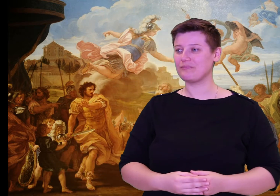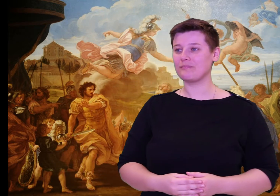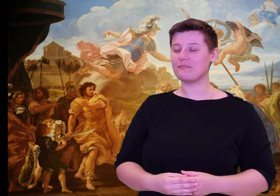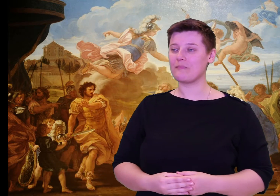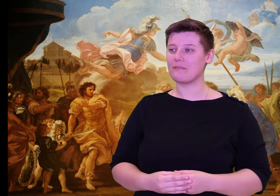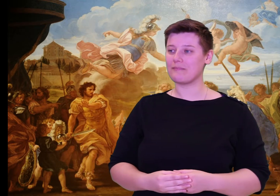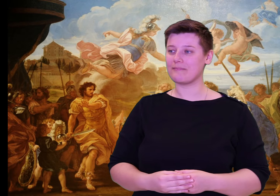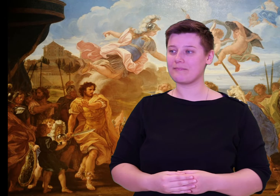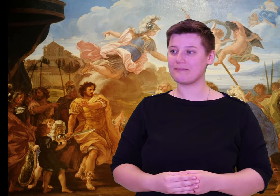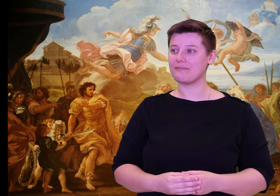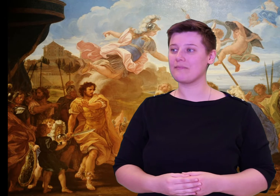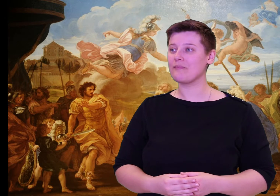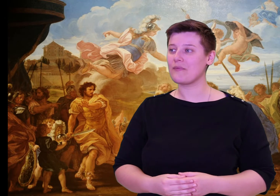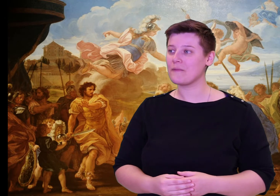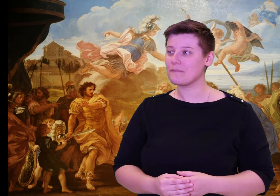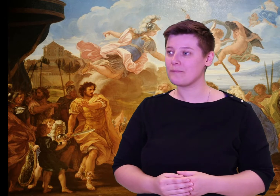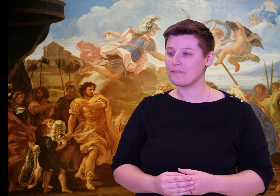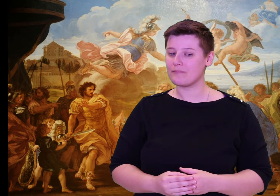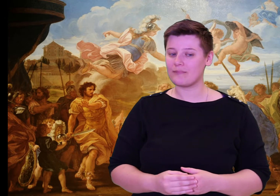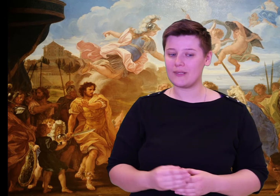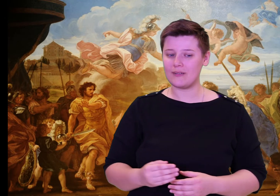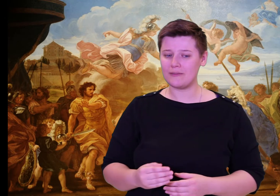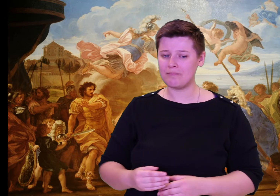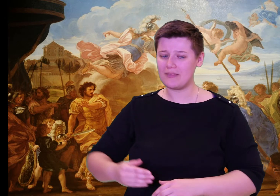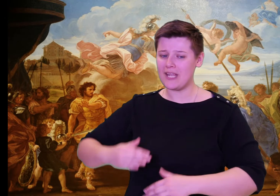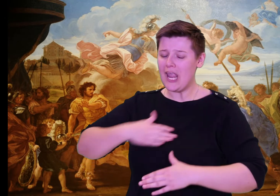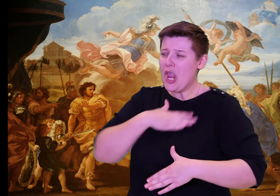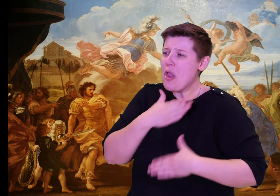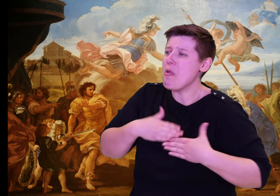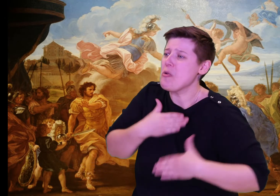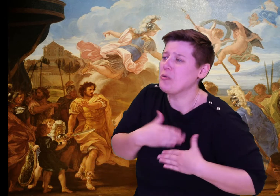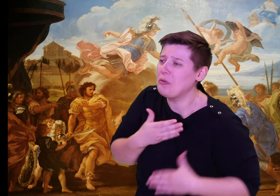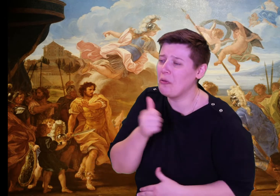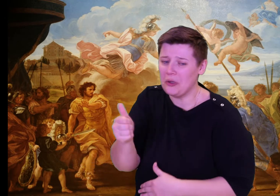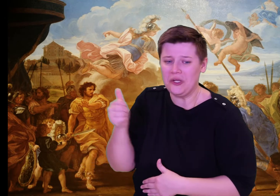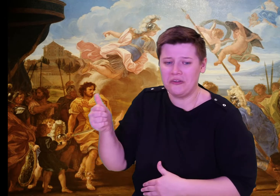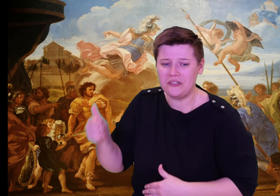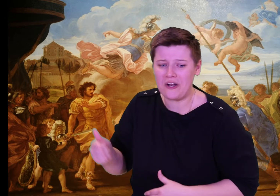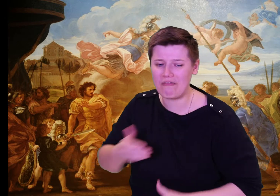Then ruddy Menelaus welcomed them both and told them,